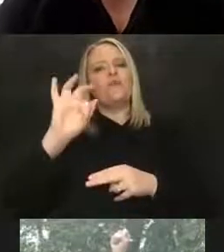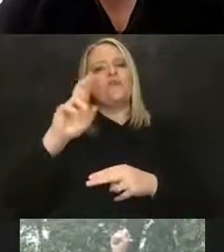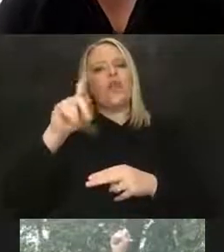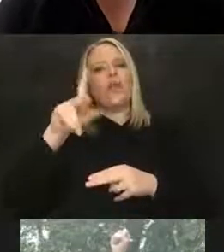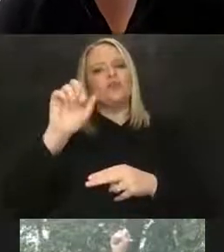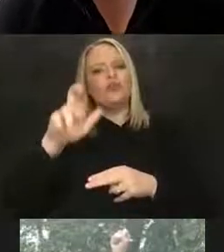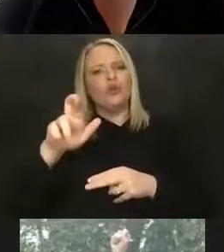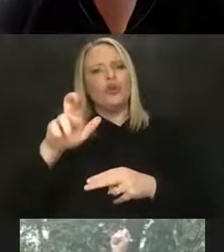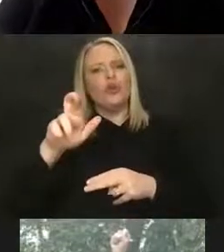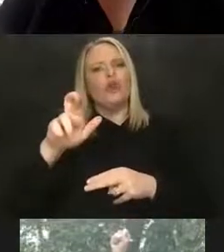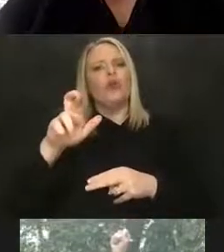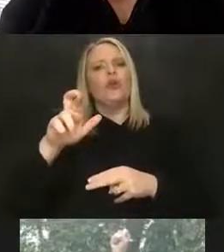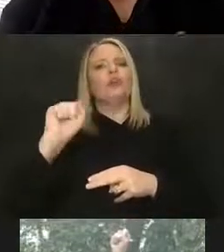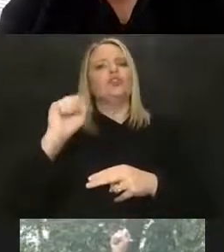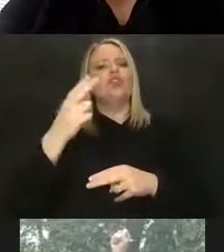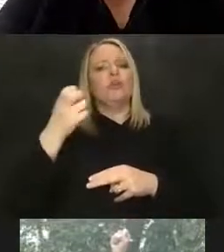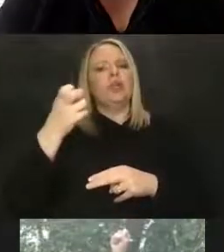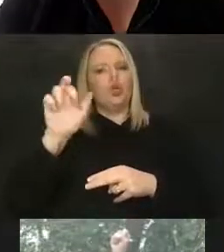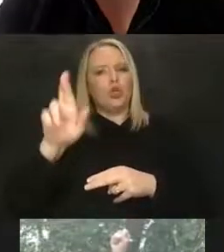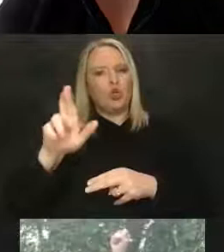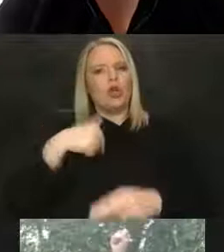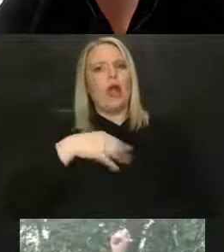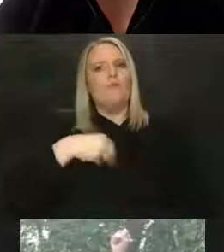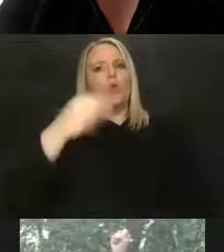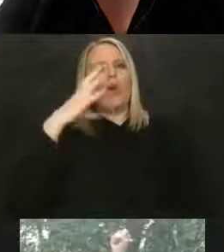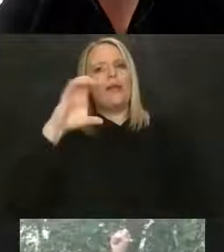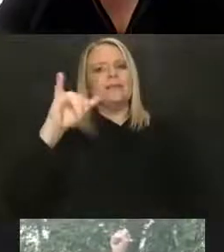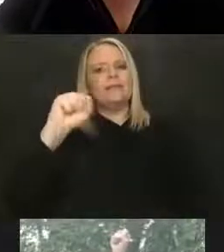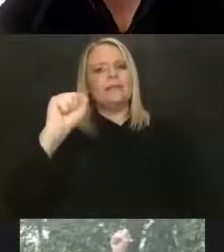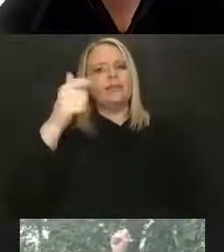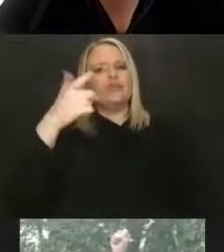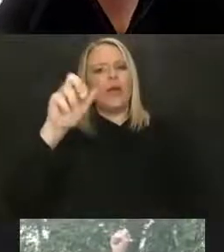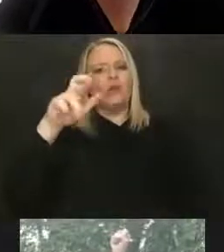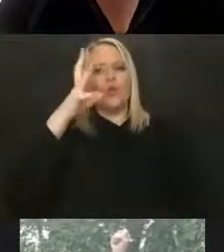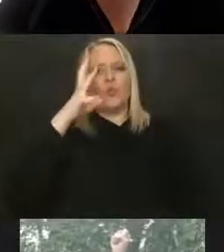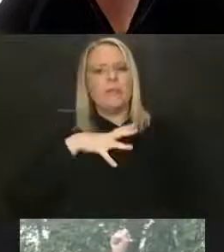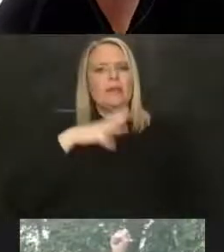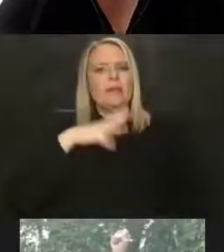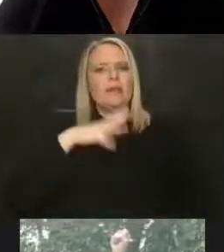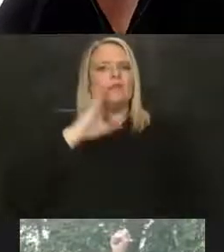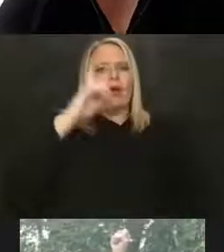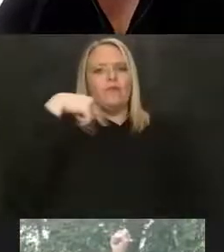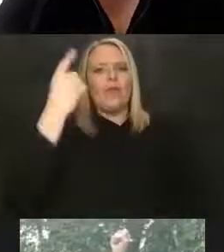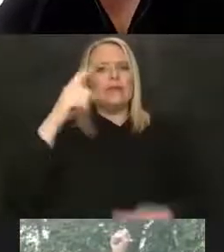she/her pronouns, I am a white cisgender woman with a round face, wearing glasses, a dark